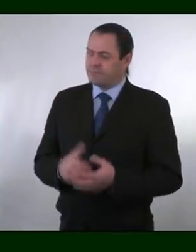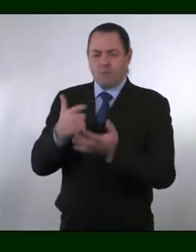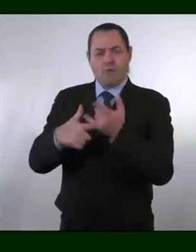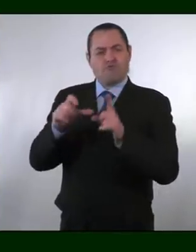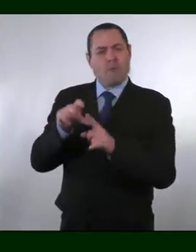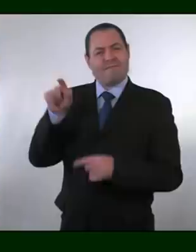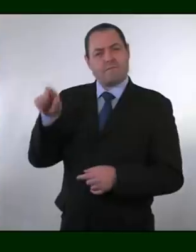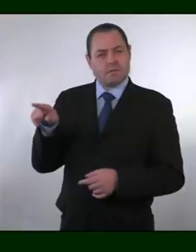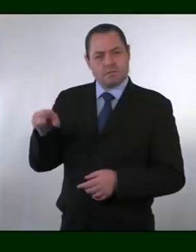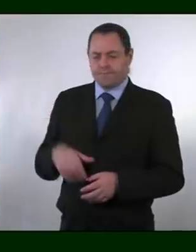Andrew Rosindell